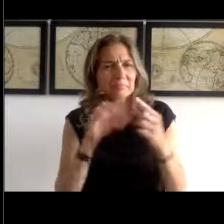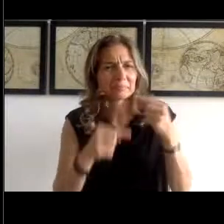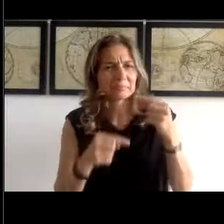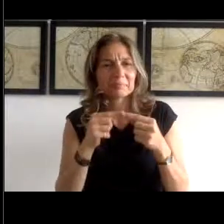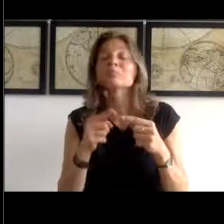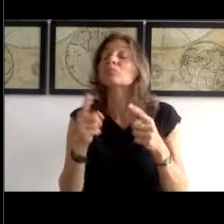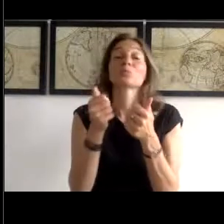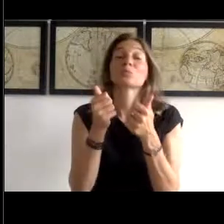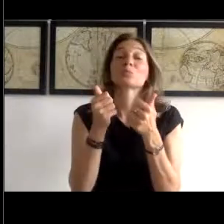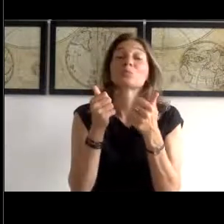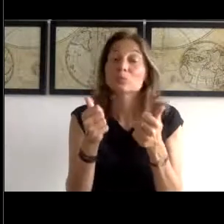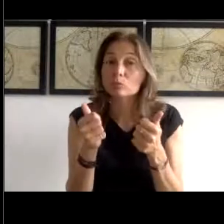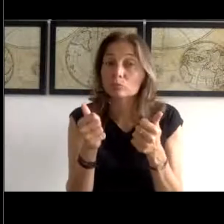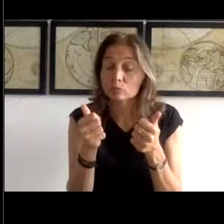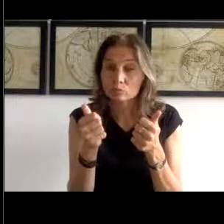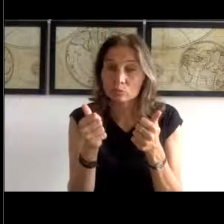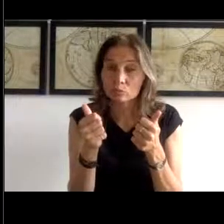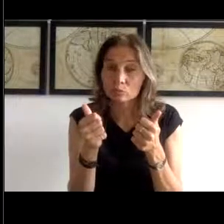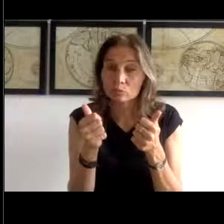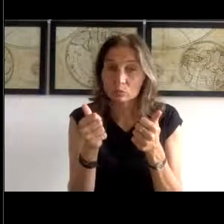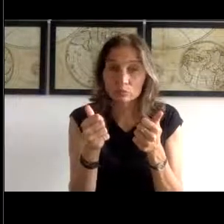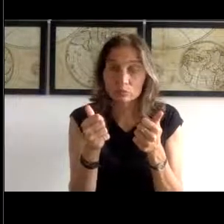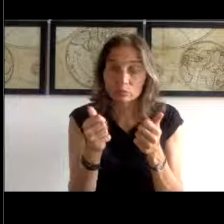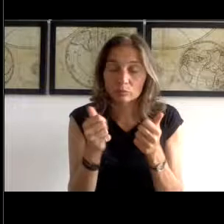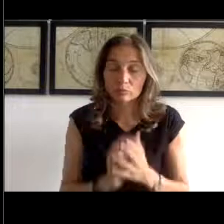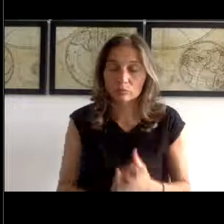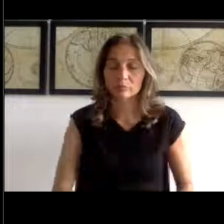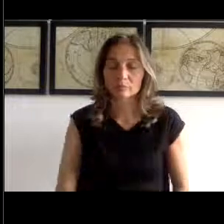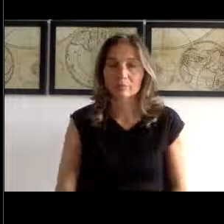and an overall new perspective of what I could do and not do.